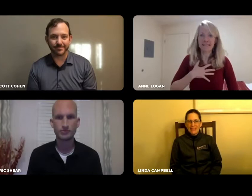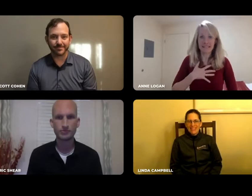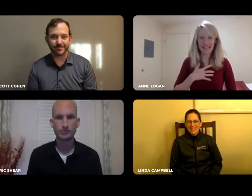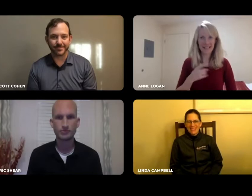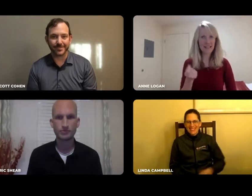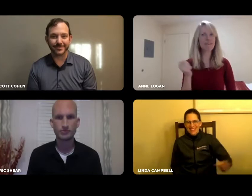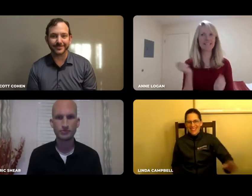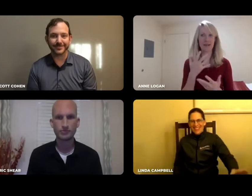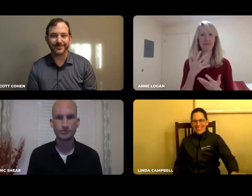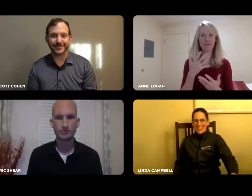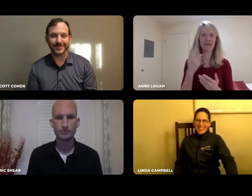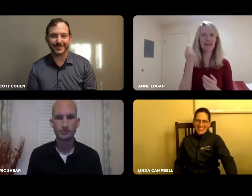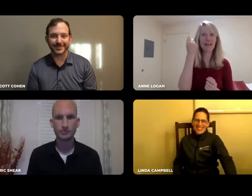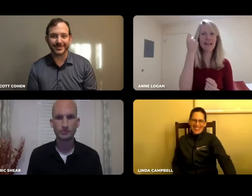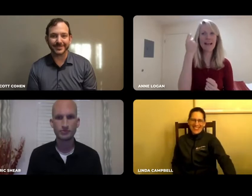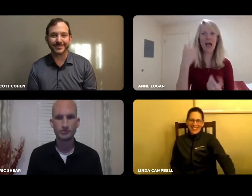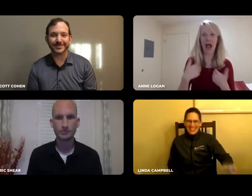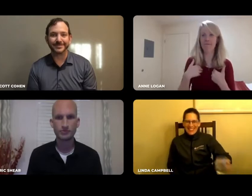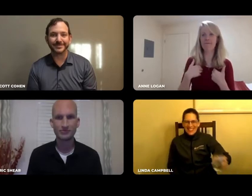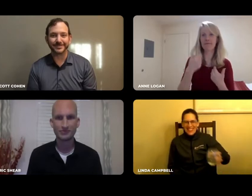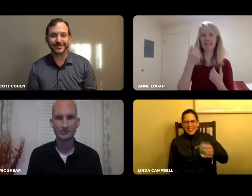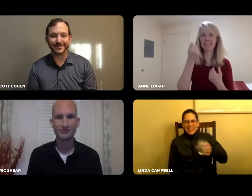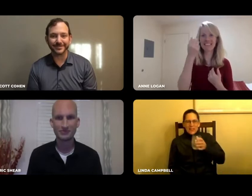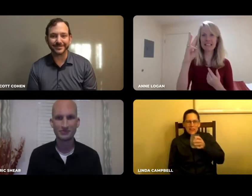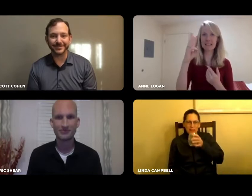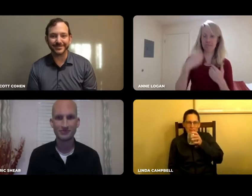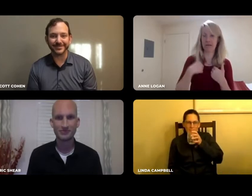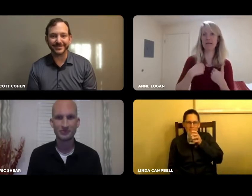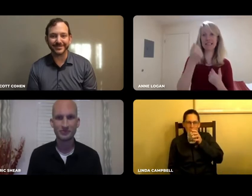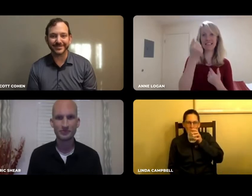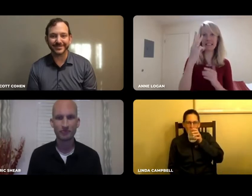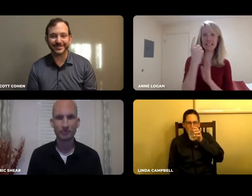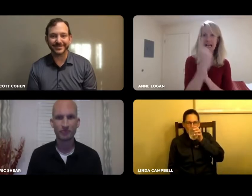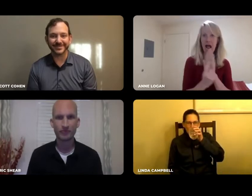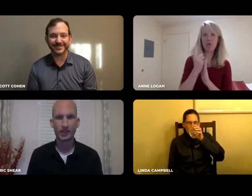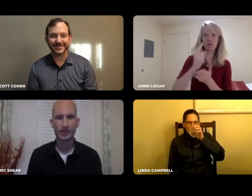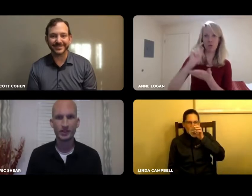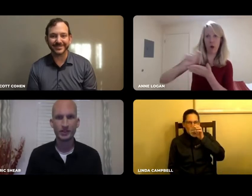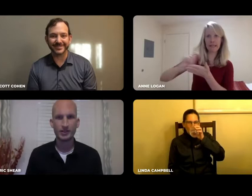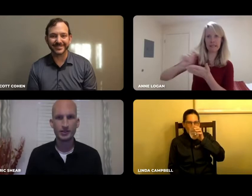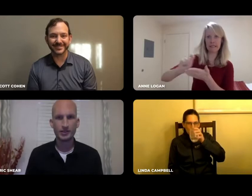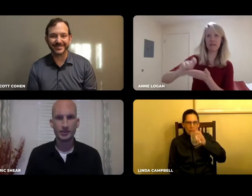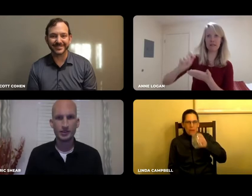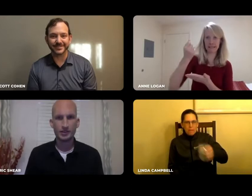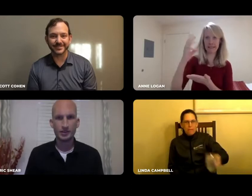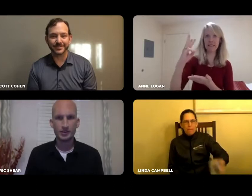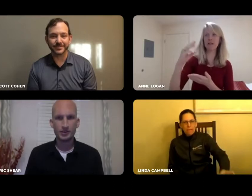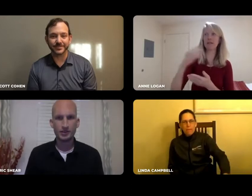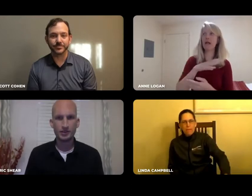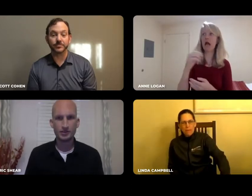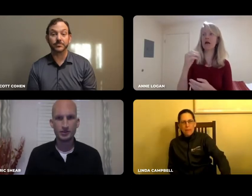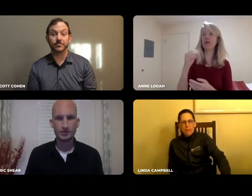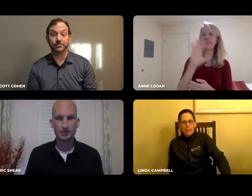Quite terrifying. I wrote for that for 16 hours